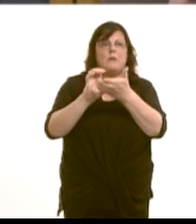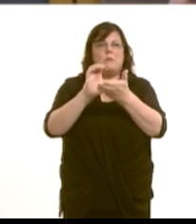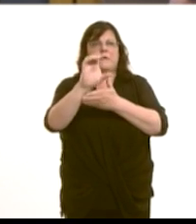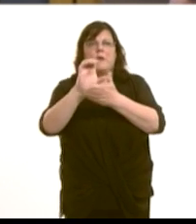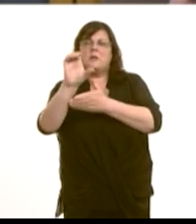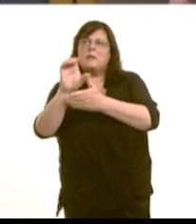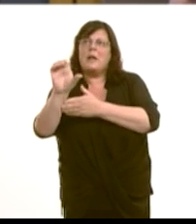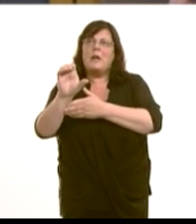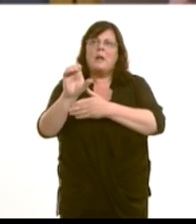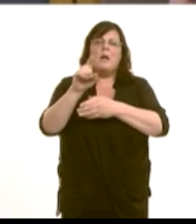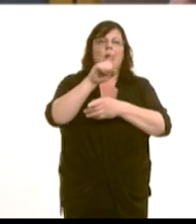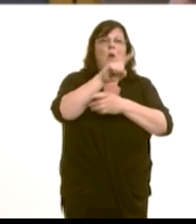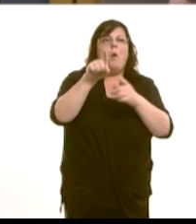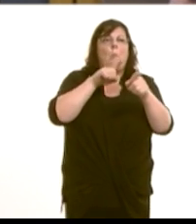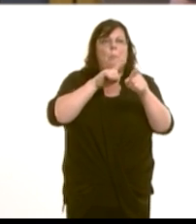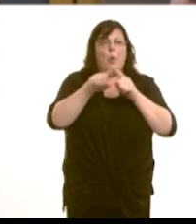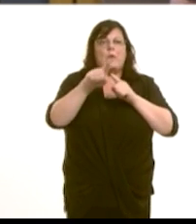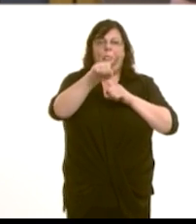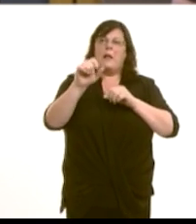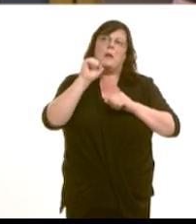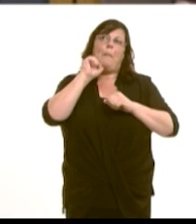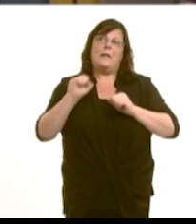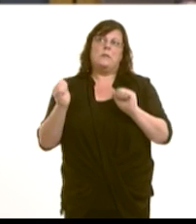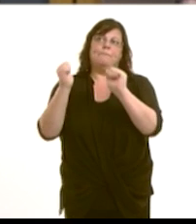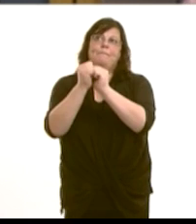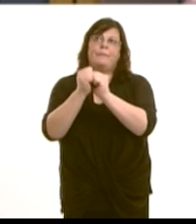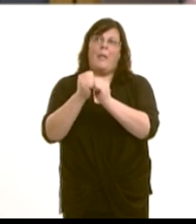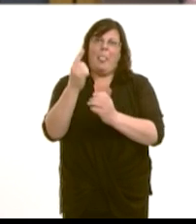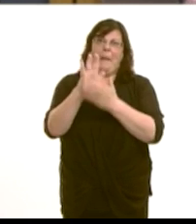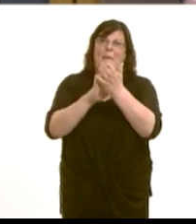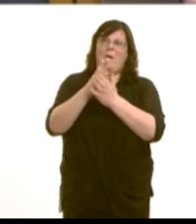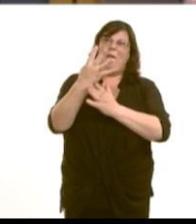structural funding has already been committed, and that is just 40 per cent of the total